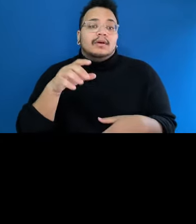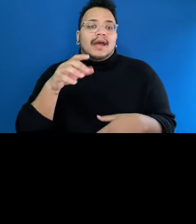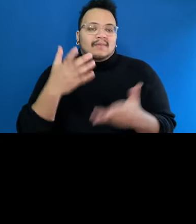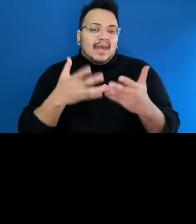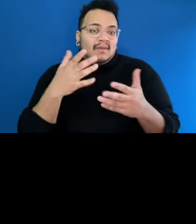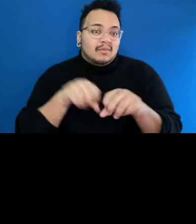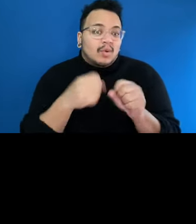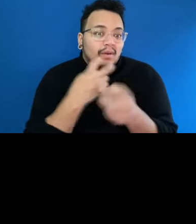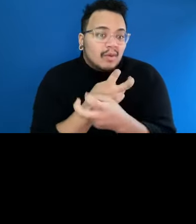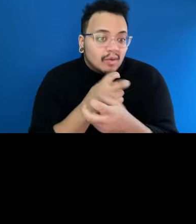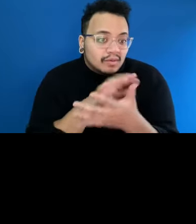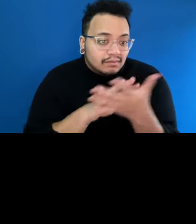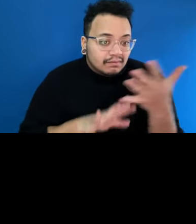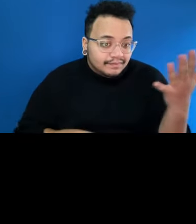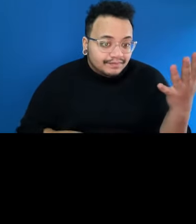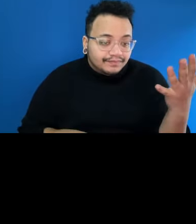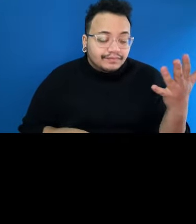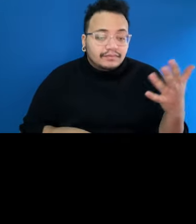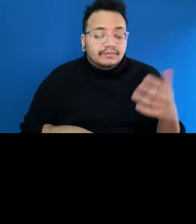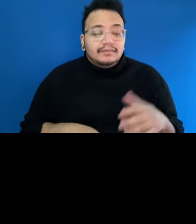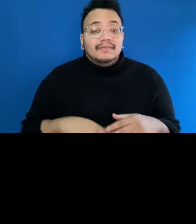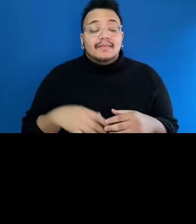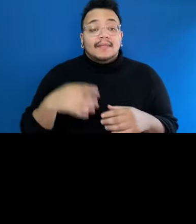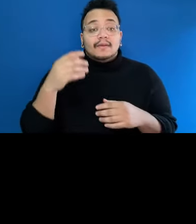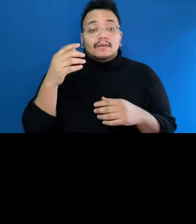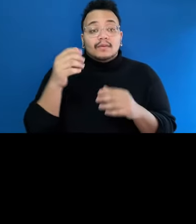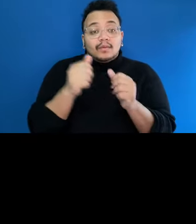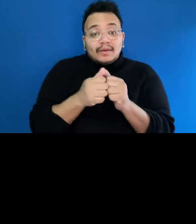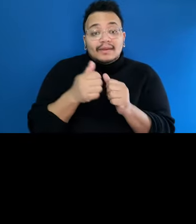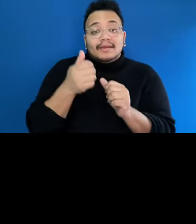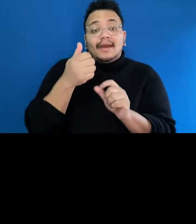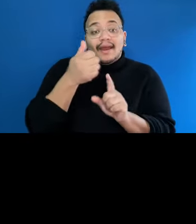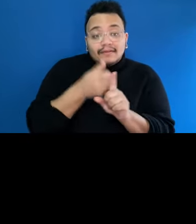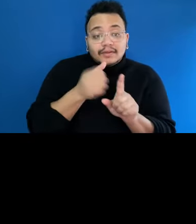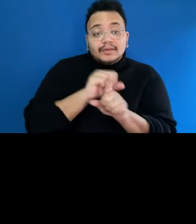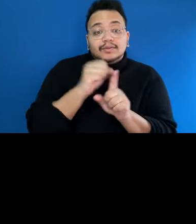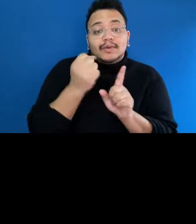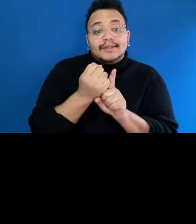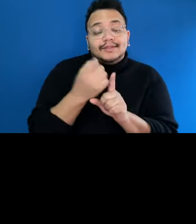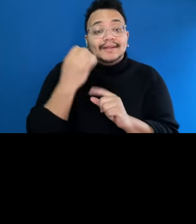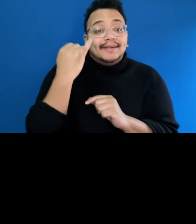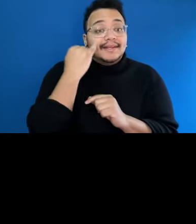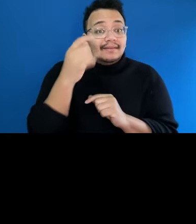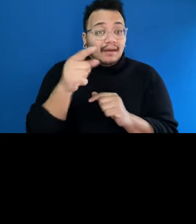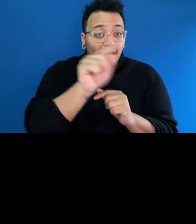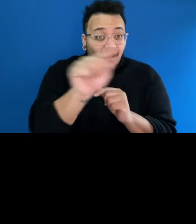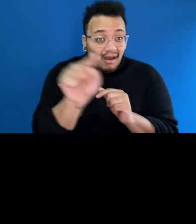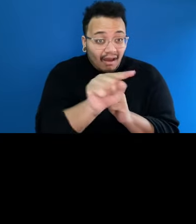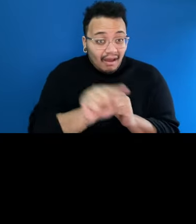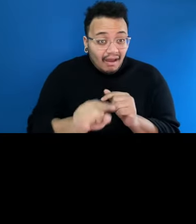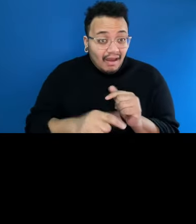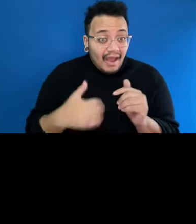the more ACEs someone had, the higher their chances of having